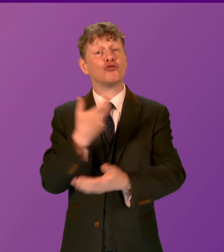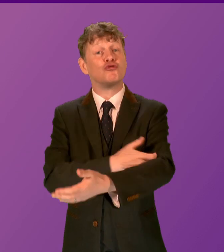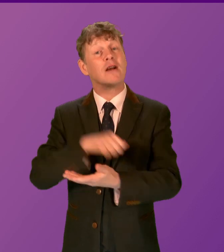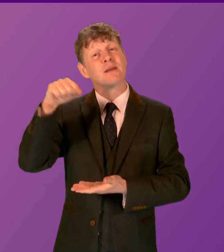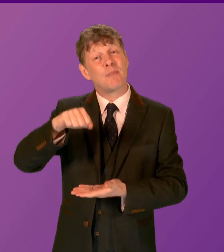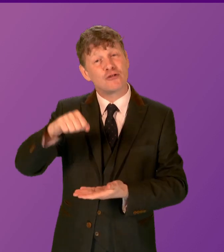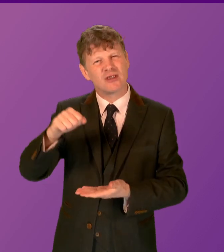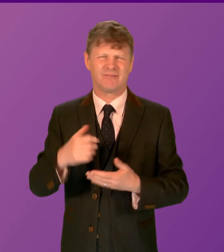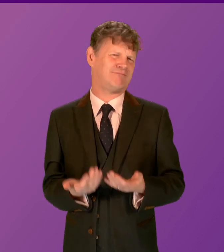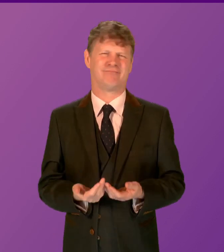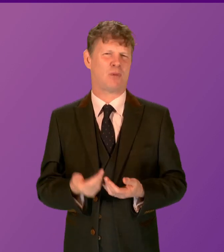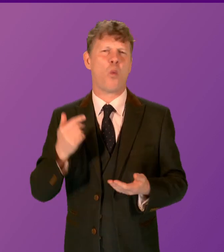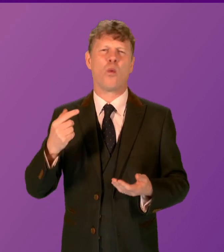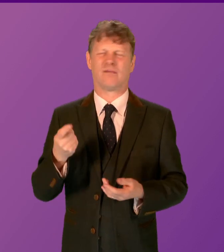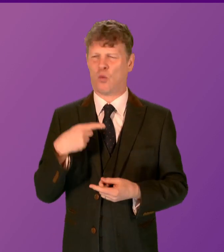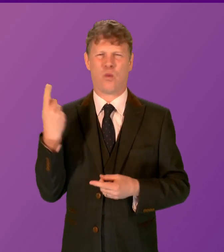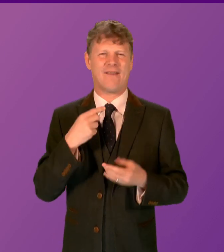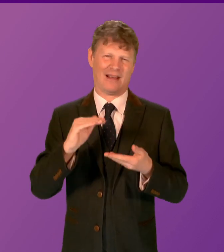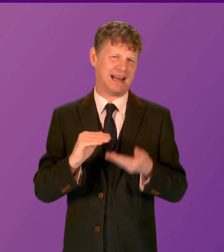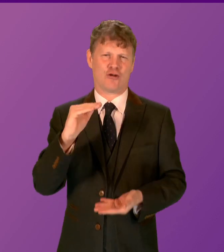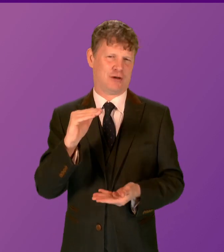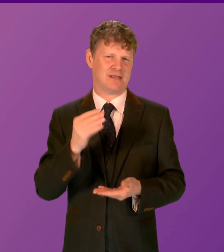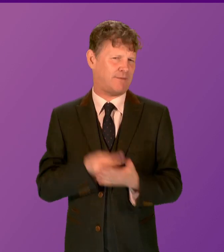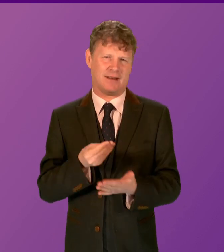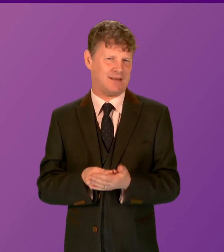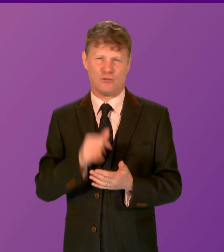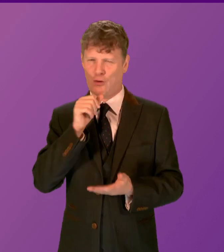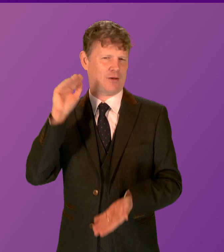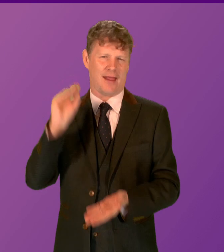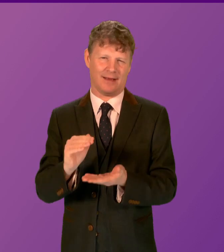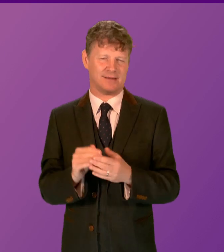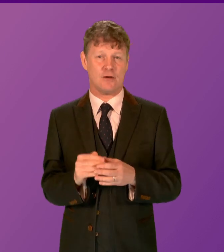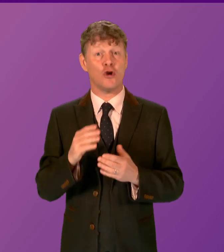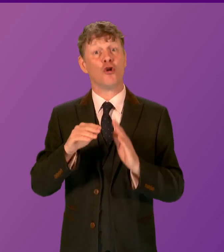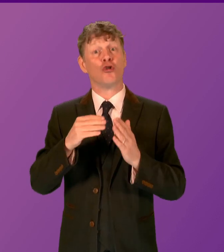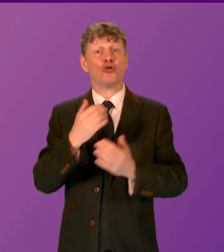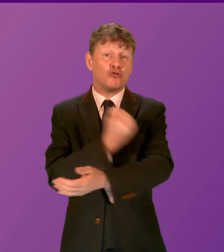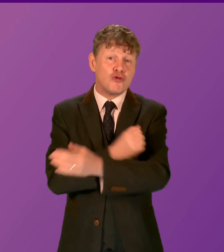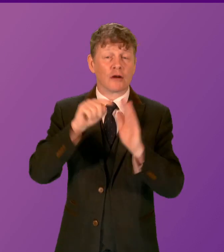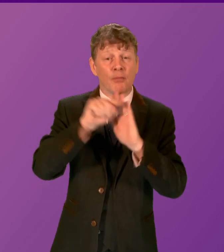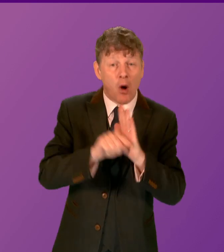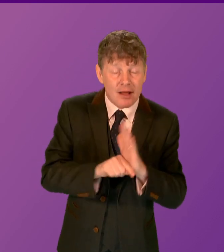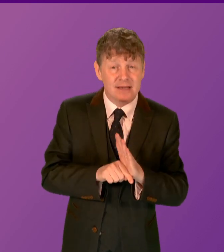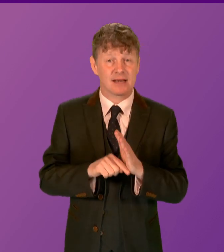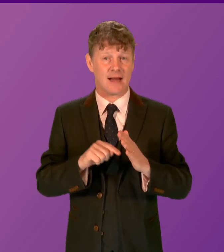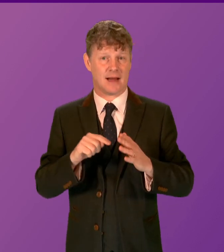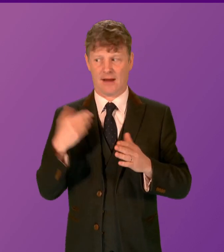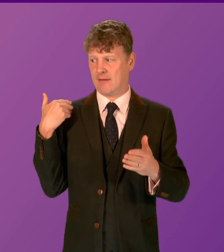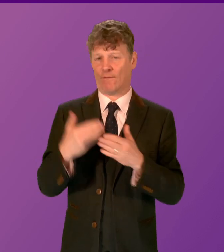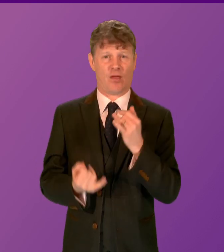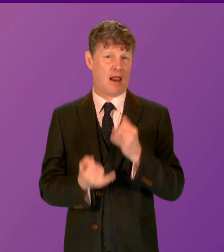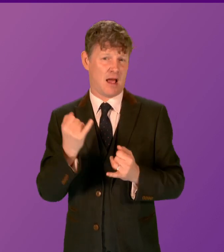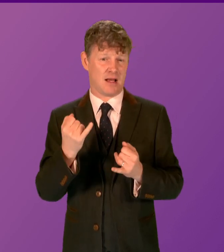We have increased the drugs budget over the years.